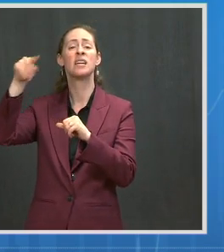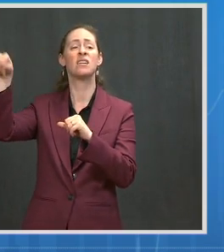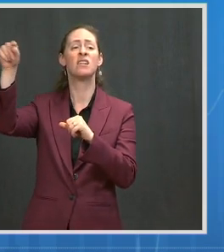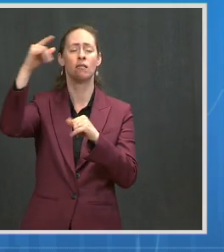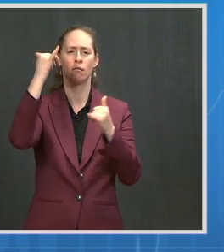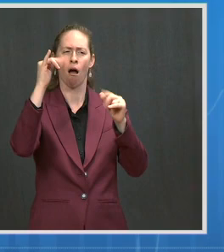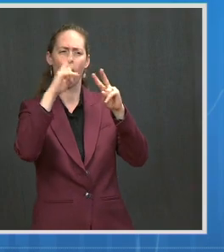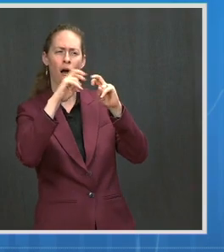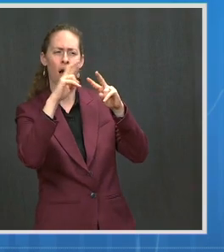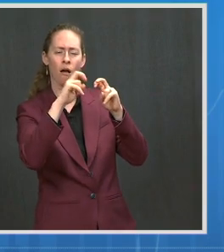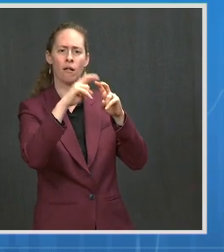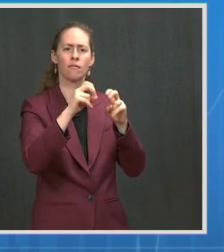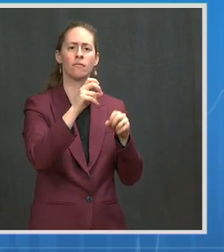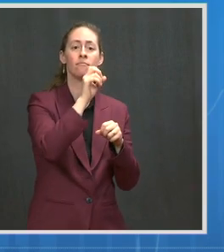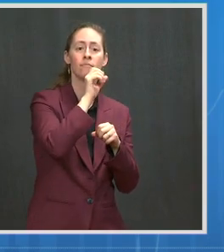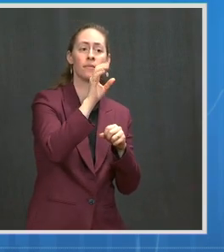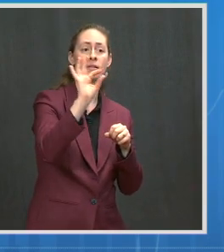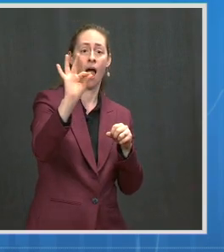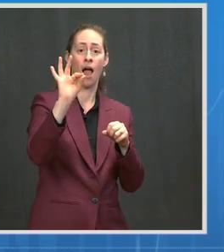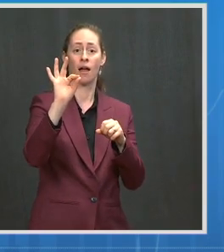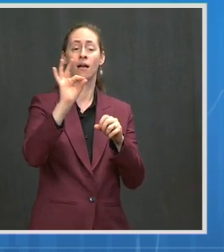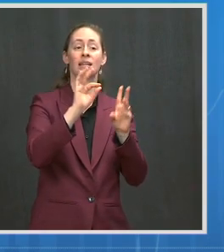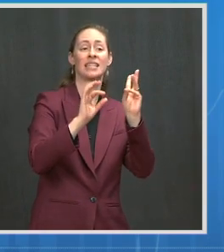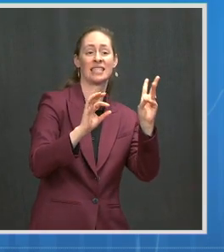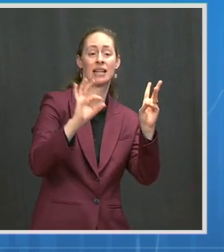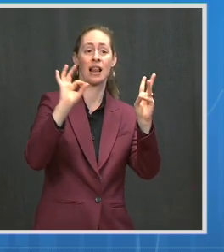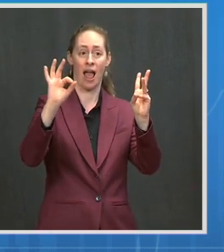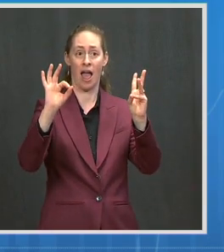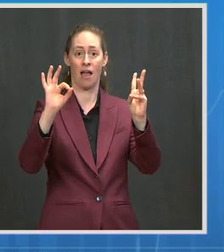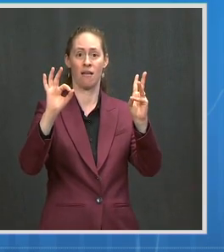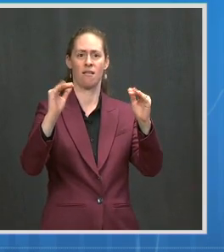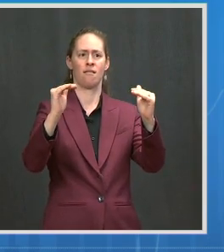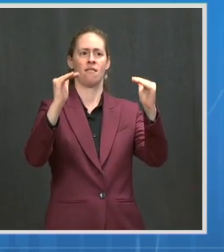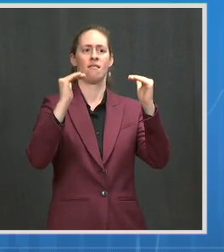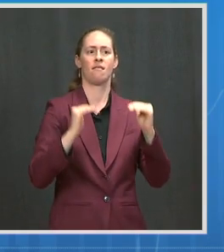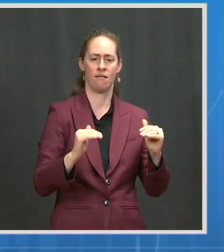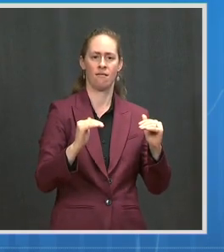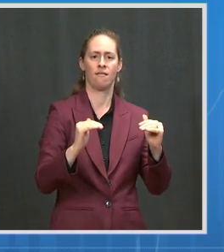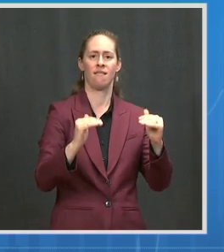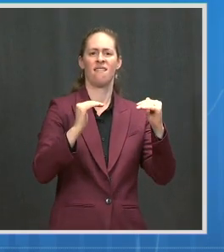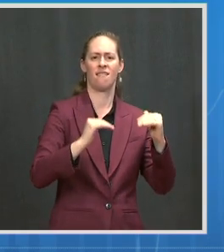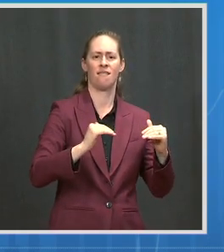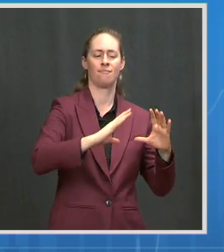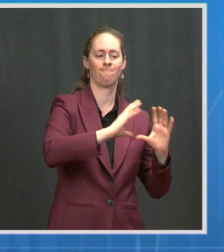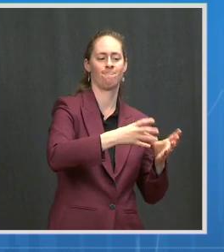and 6 months to 2 years. It is likely and almost certain that by the time we get